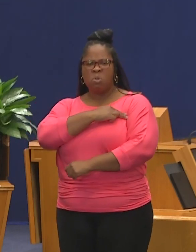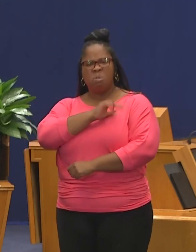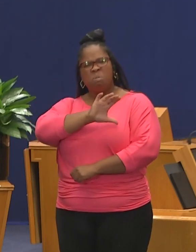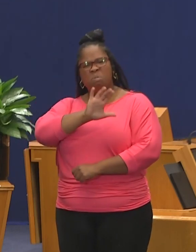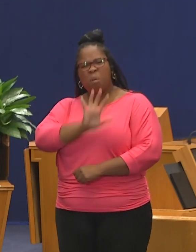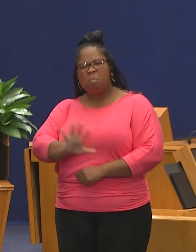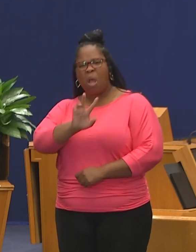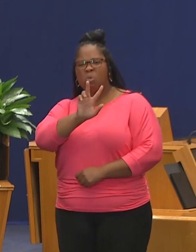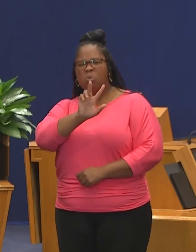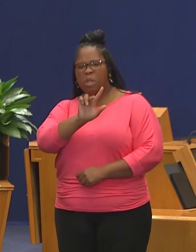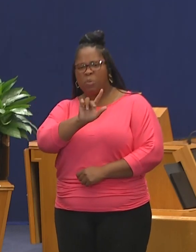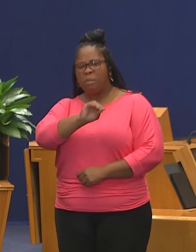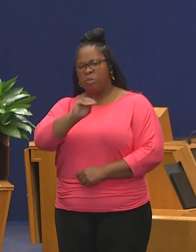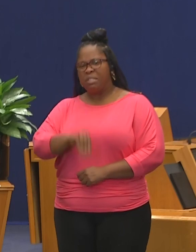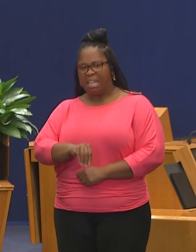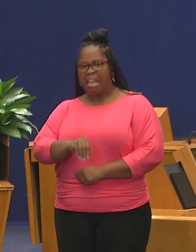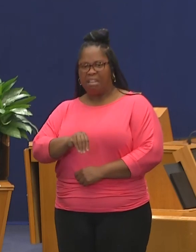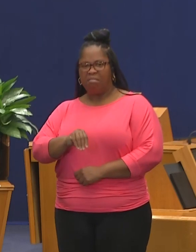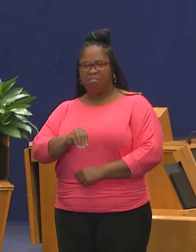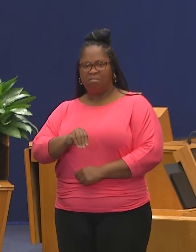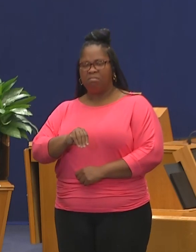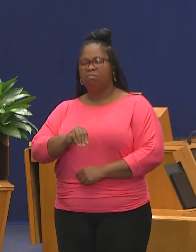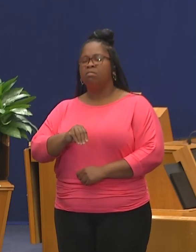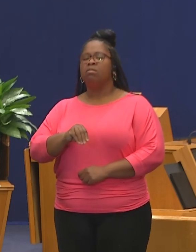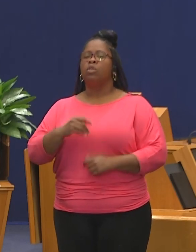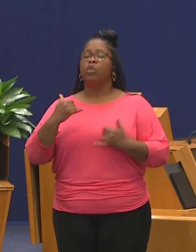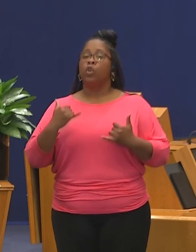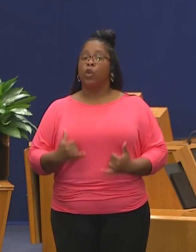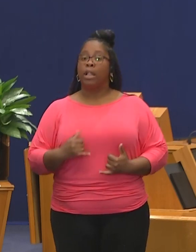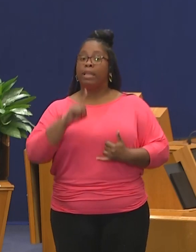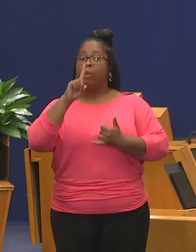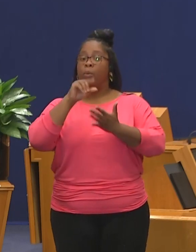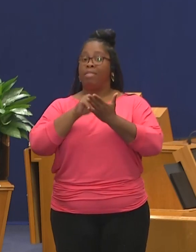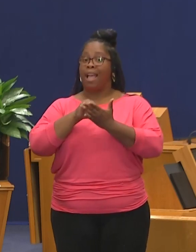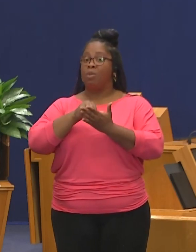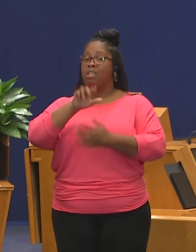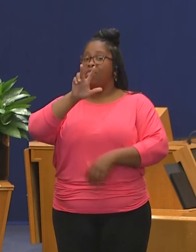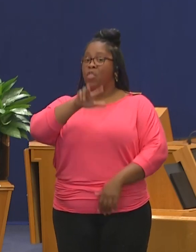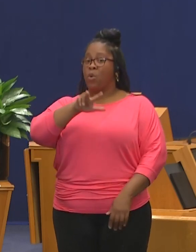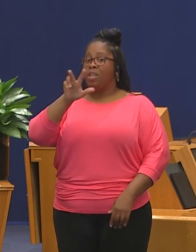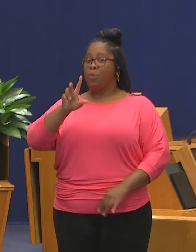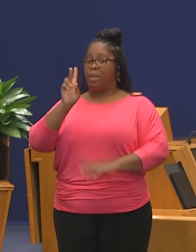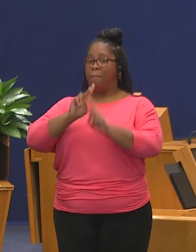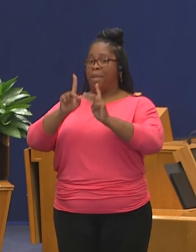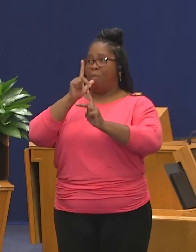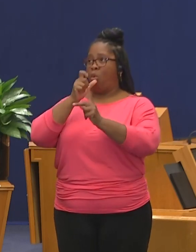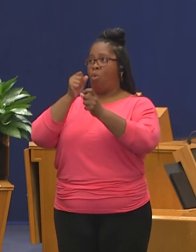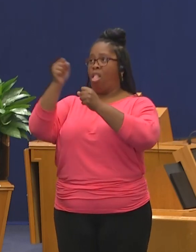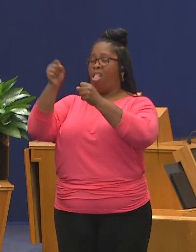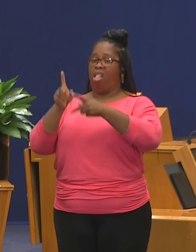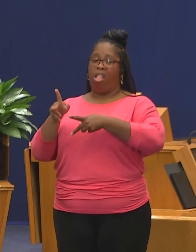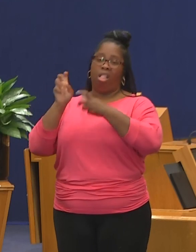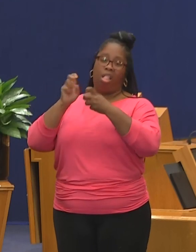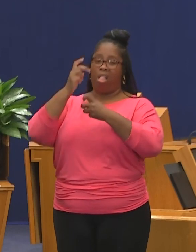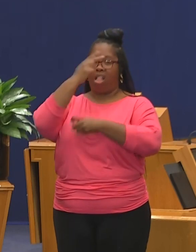AND THAT'S 23 PERCENT OF ALL OF OUR POSITIVE CASES.